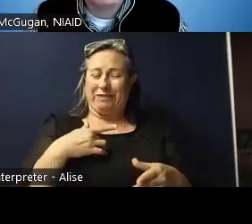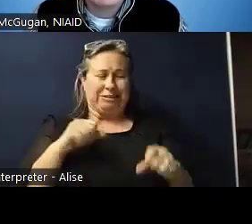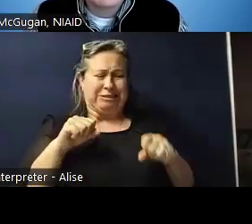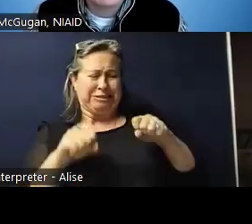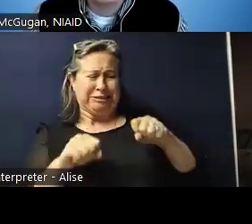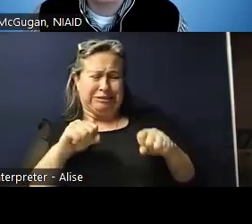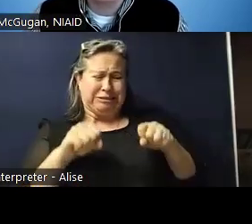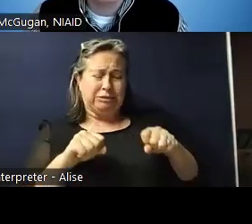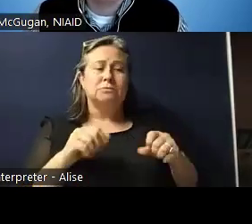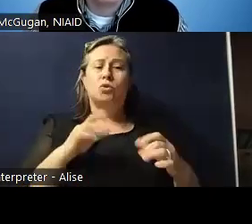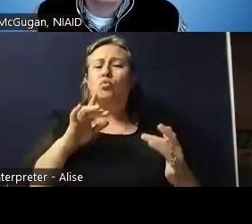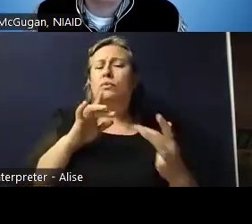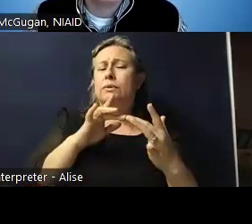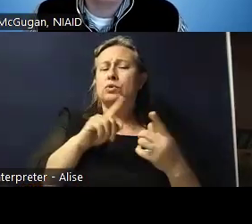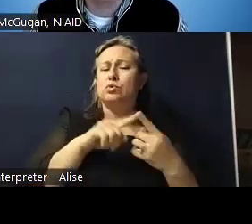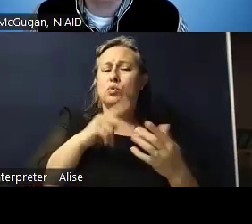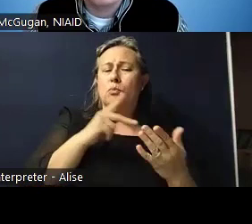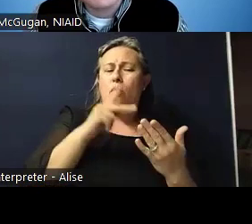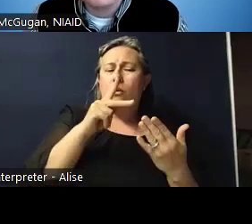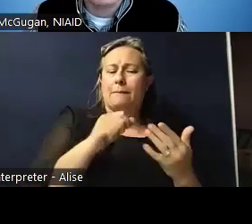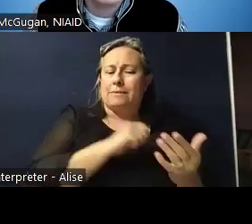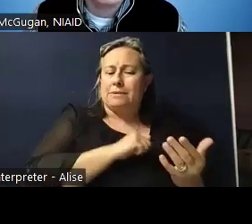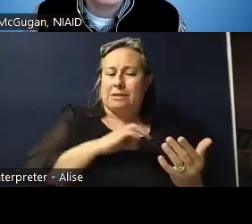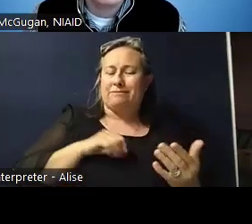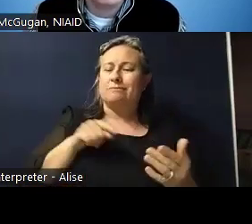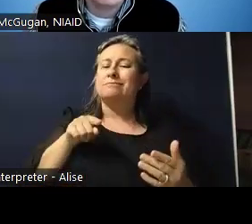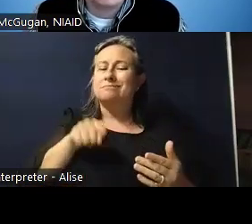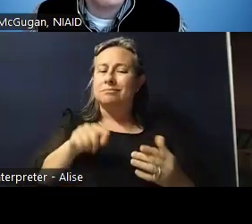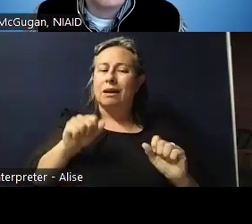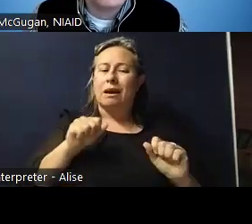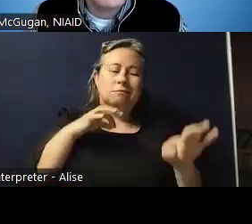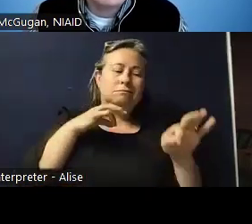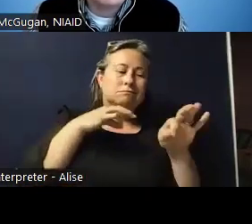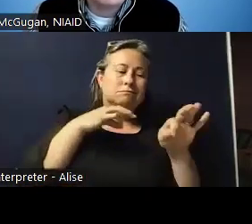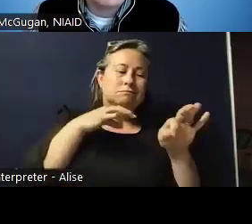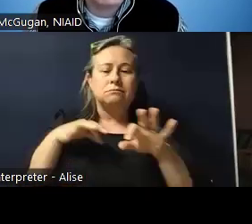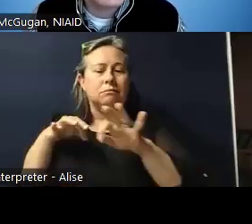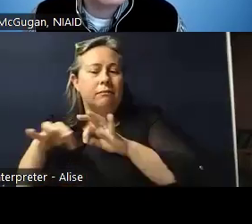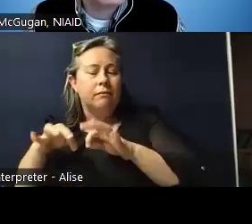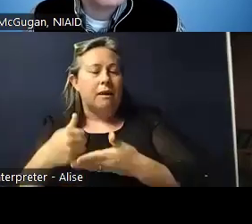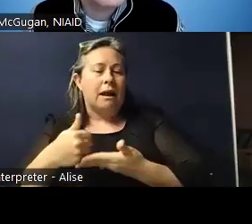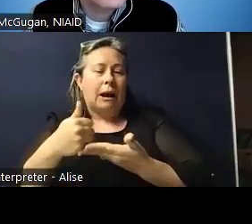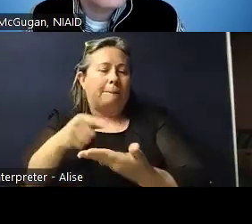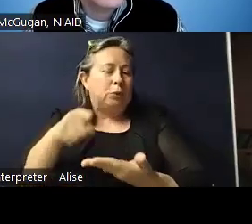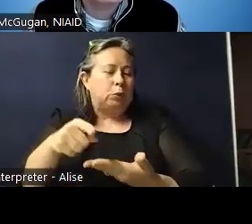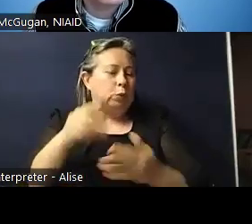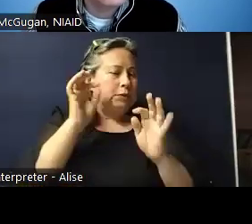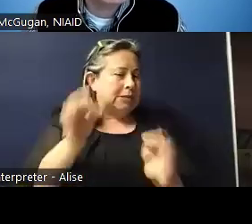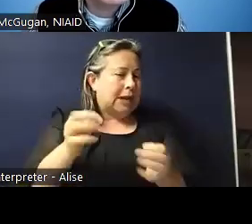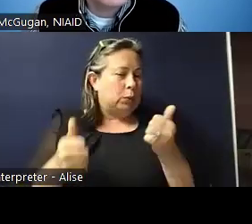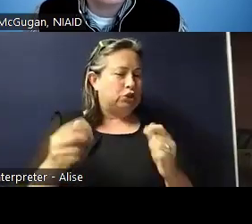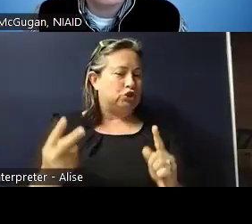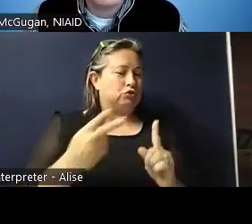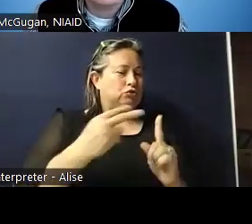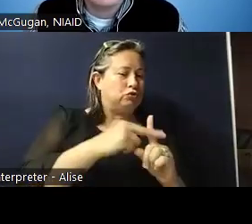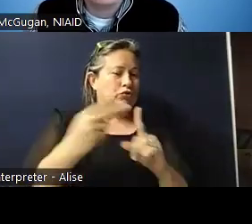and they kind of can walk you through the differences between these and help you decide what might be most appropriate for your particular project.